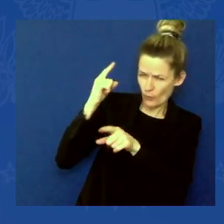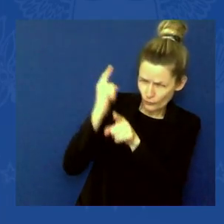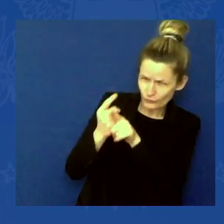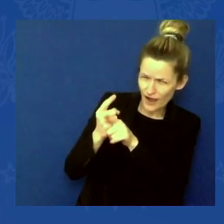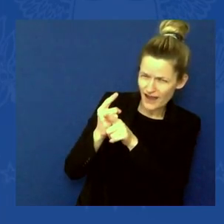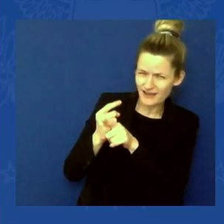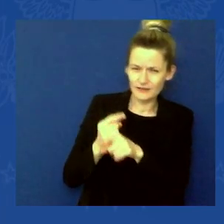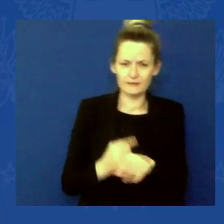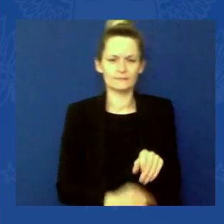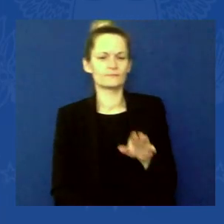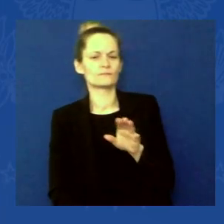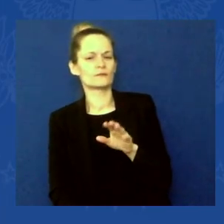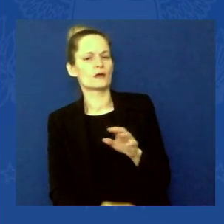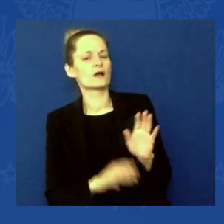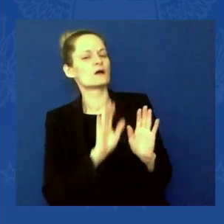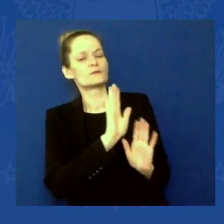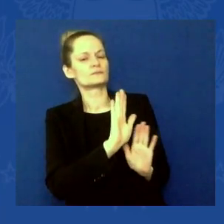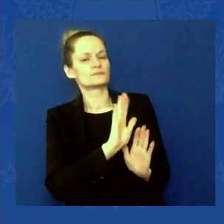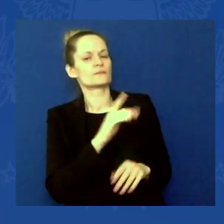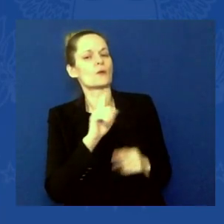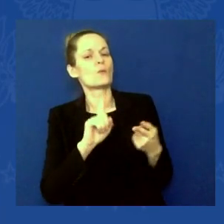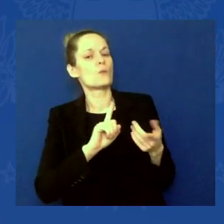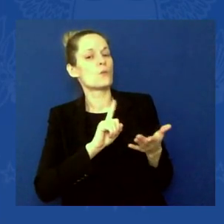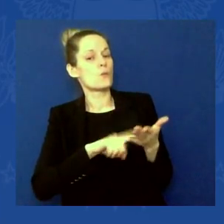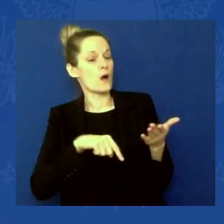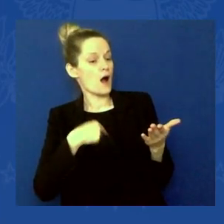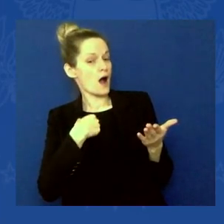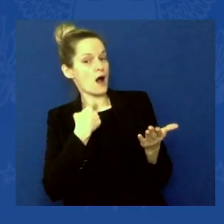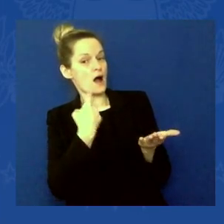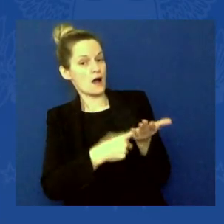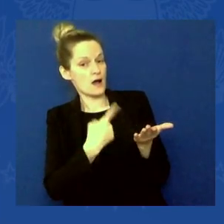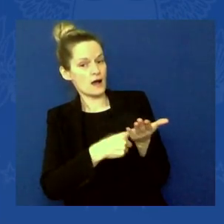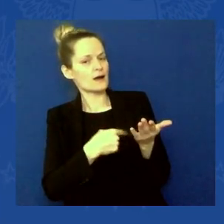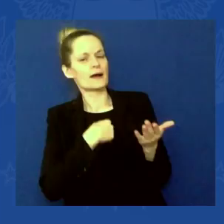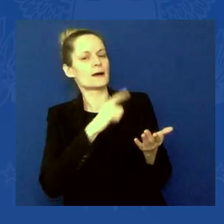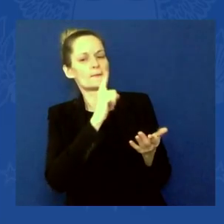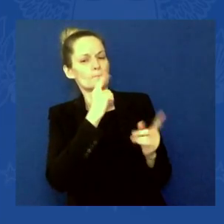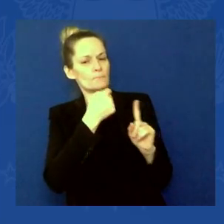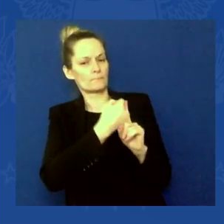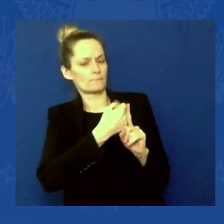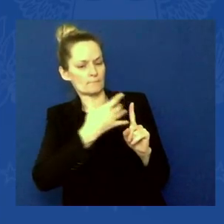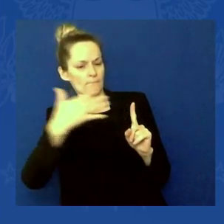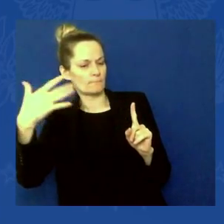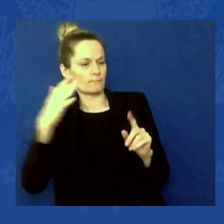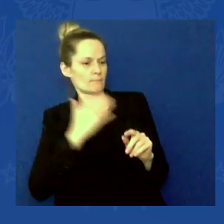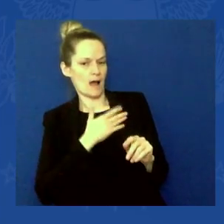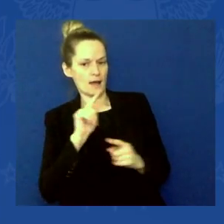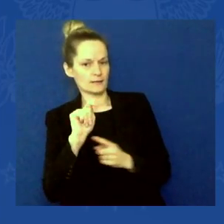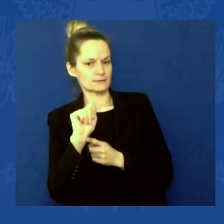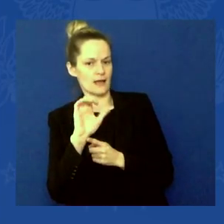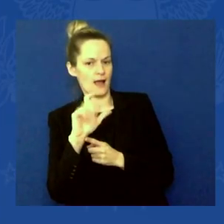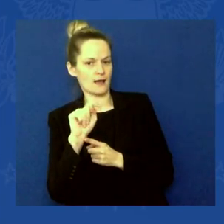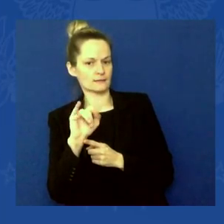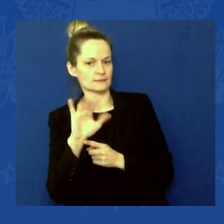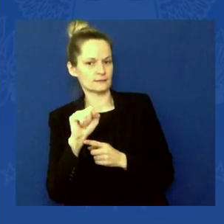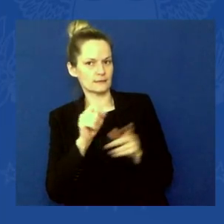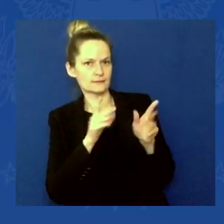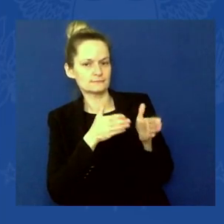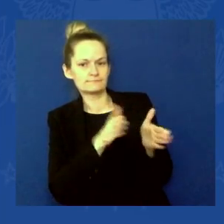we're making to make sure we maintain as much security as we can. We have constantly -- how can I say it?